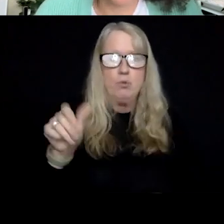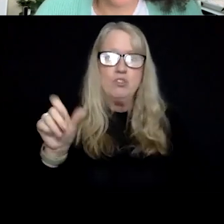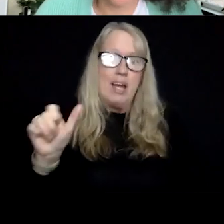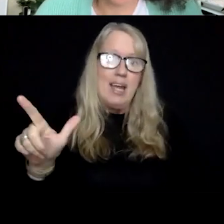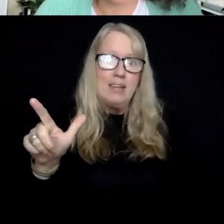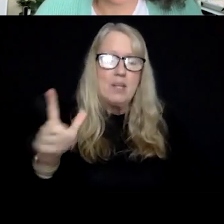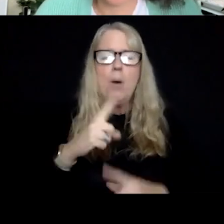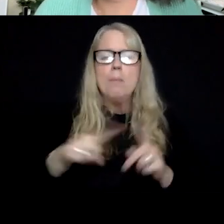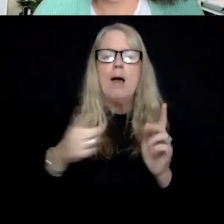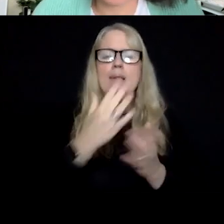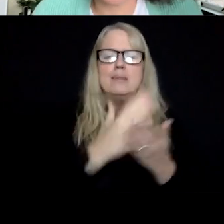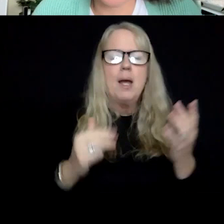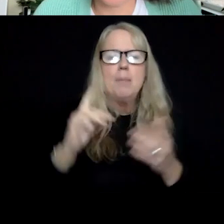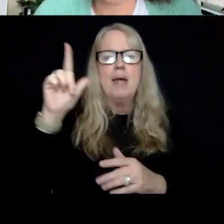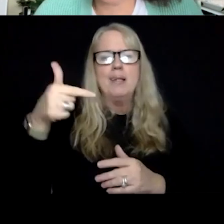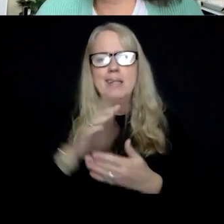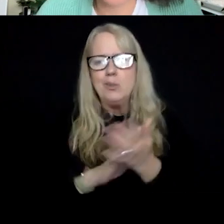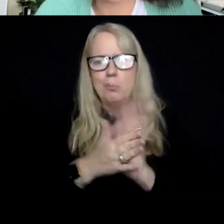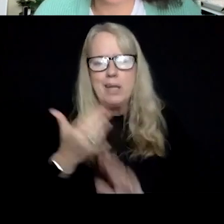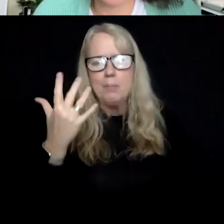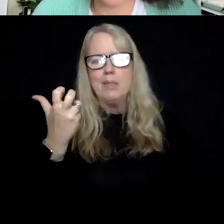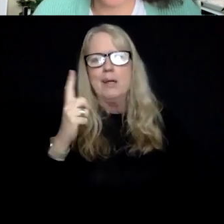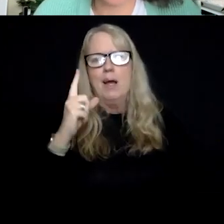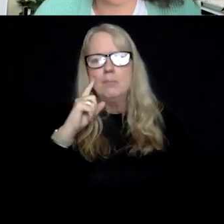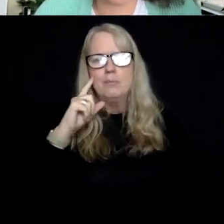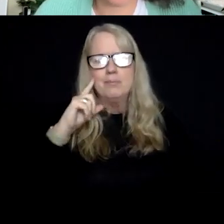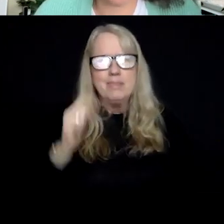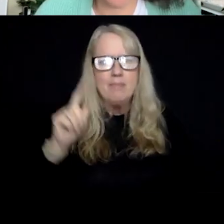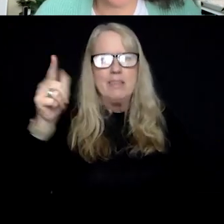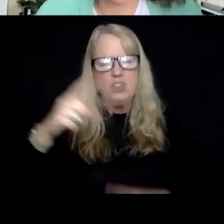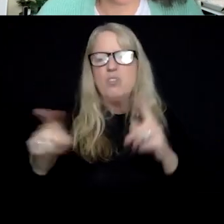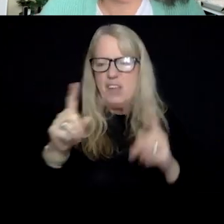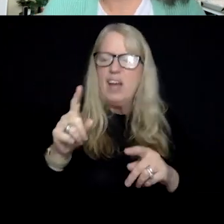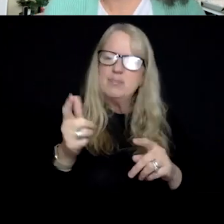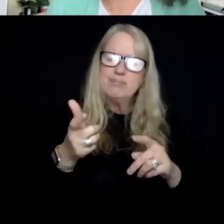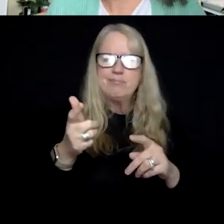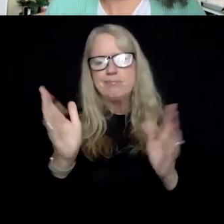IT LATER IN LIFE USE CHAT AND TEXT.